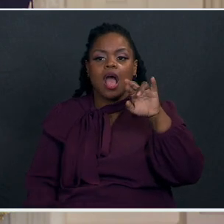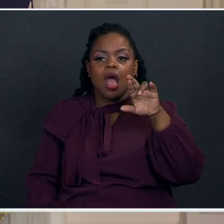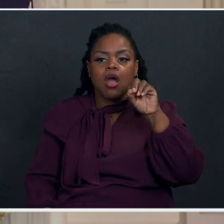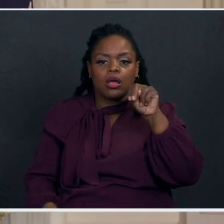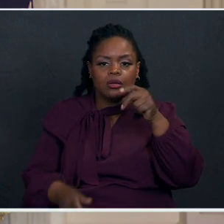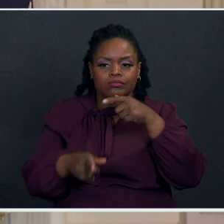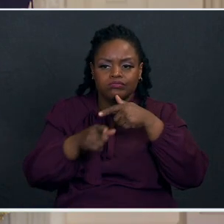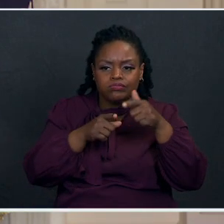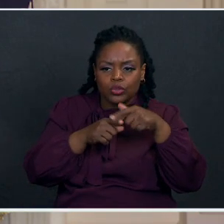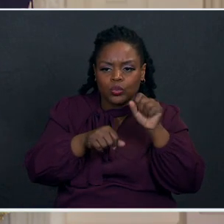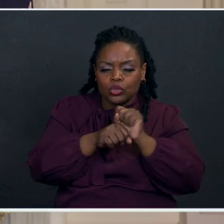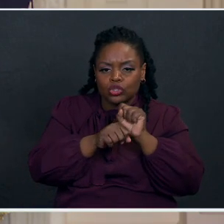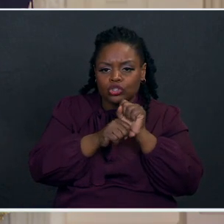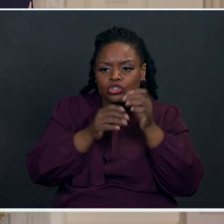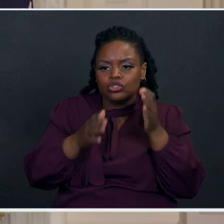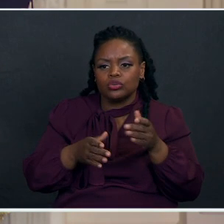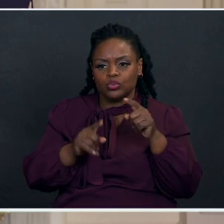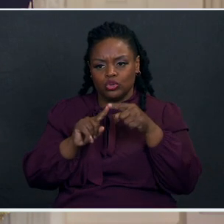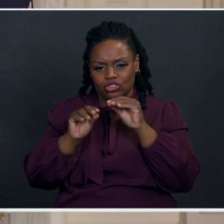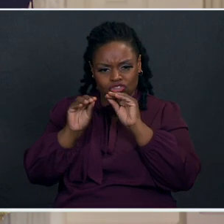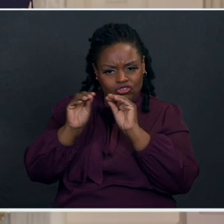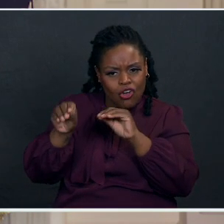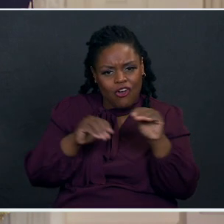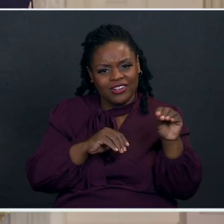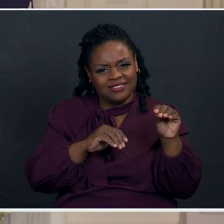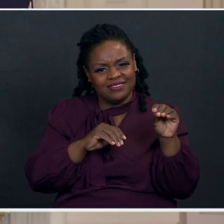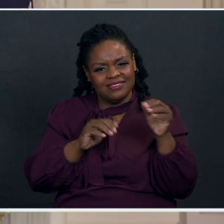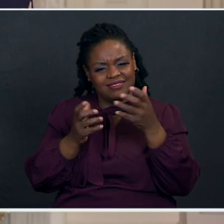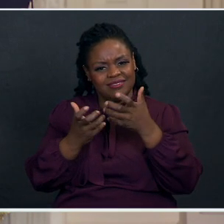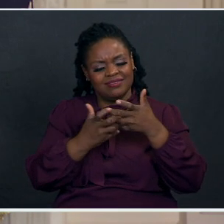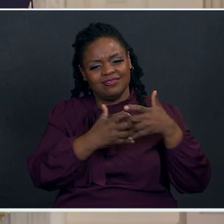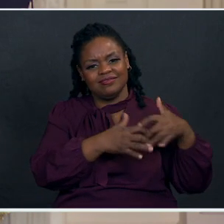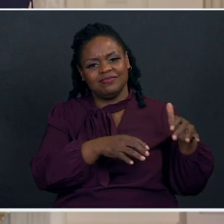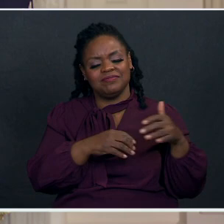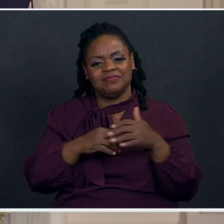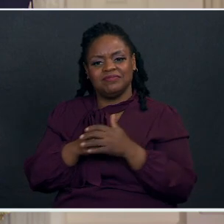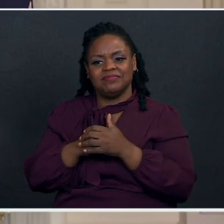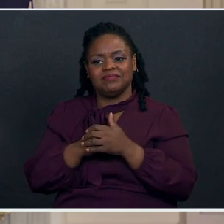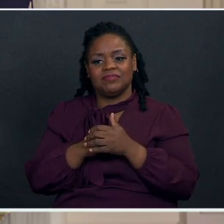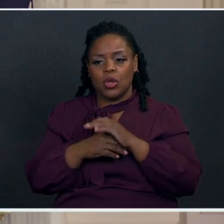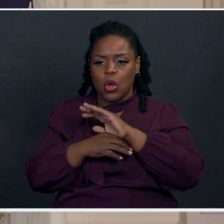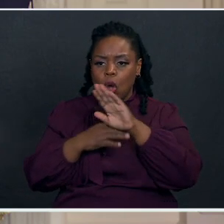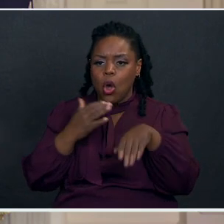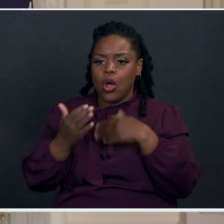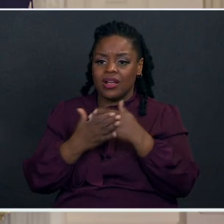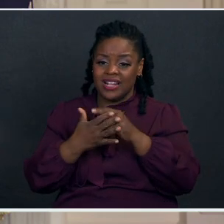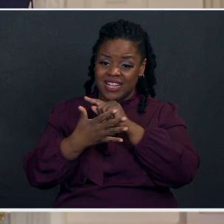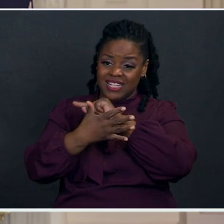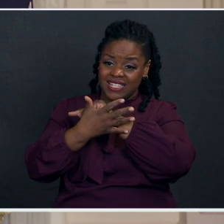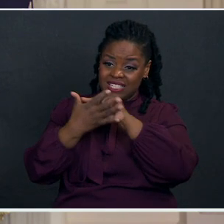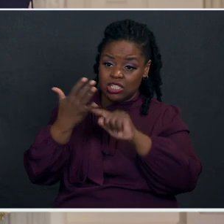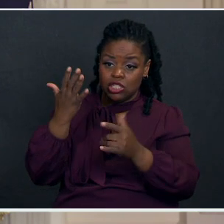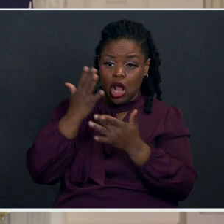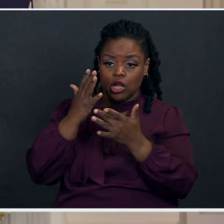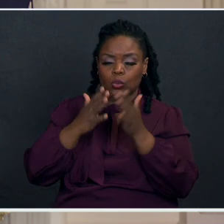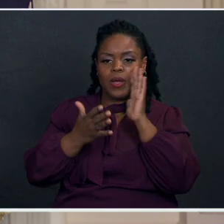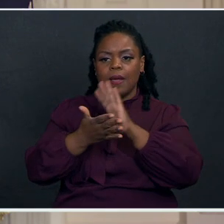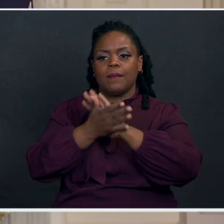Technologies they invent, design, and build will ultimately become cheaper than any other kind of energy,